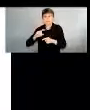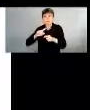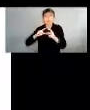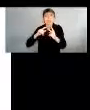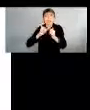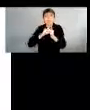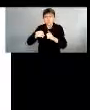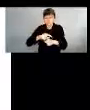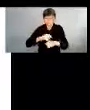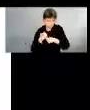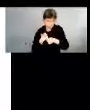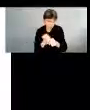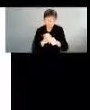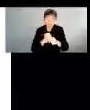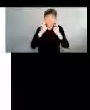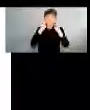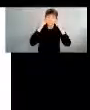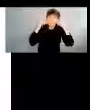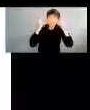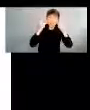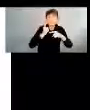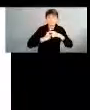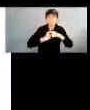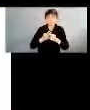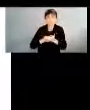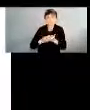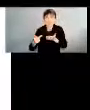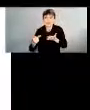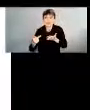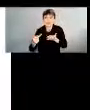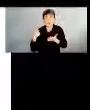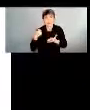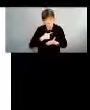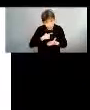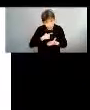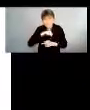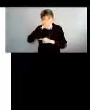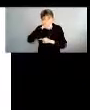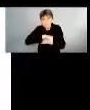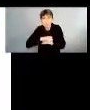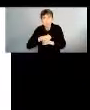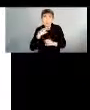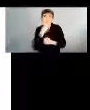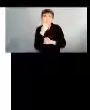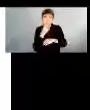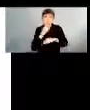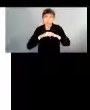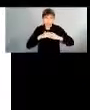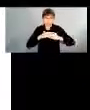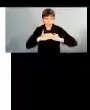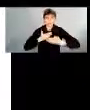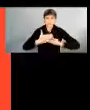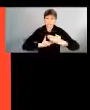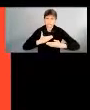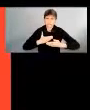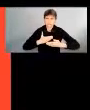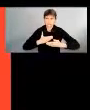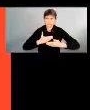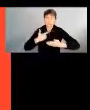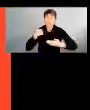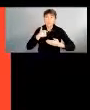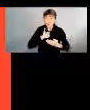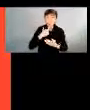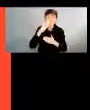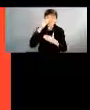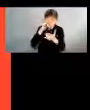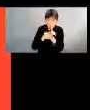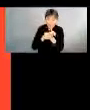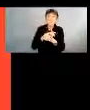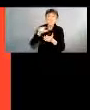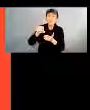through failure. We value process and the idea and experience of failing forward.